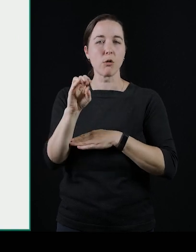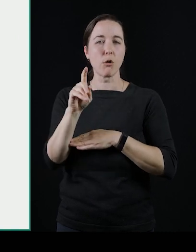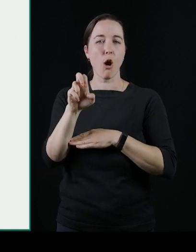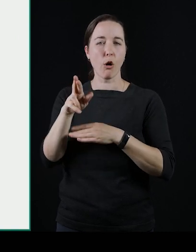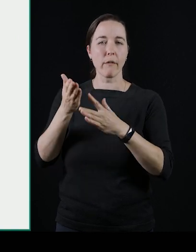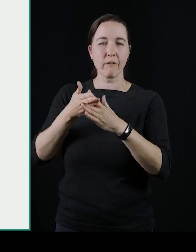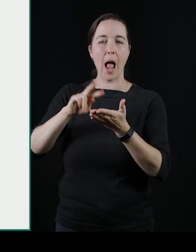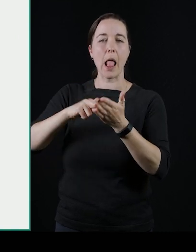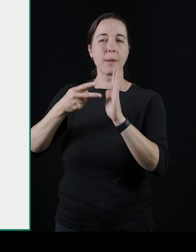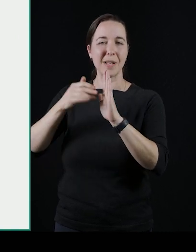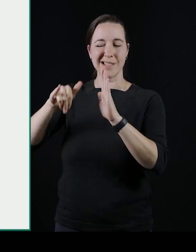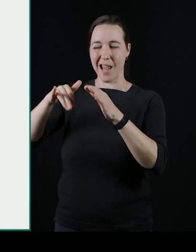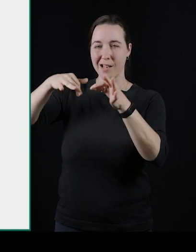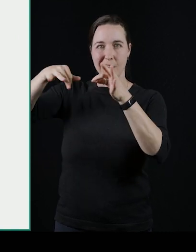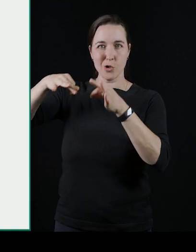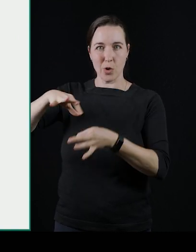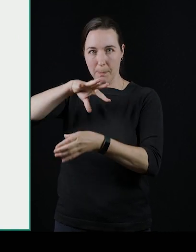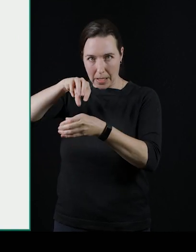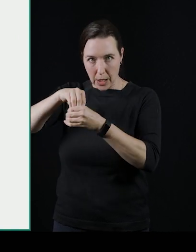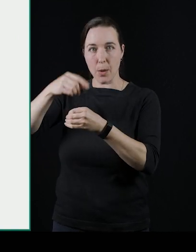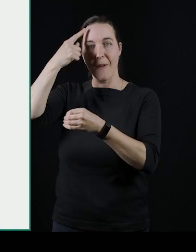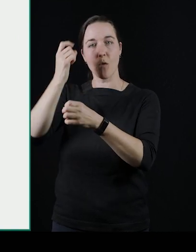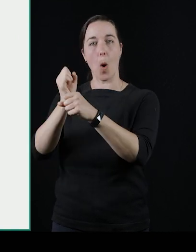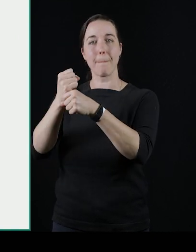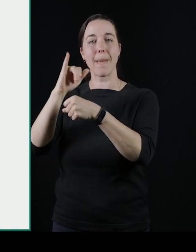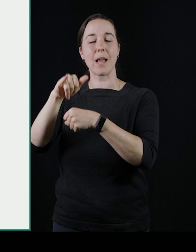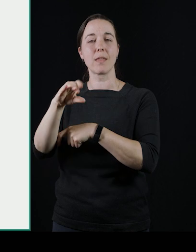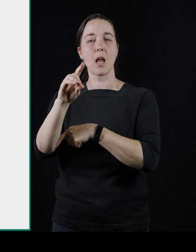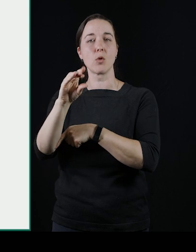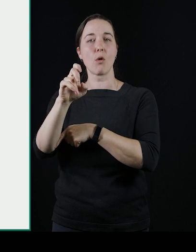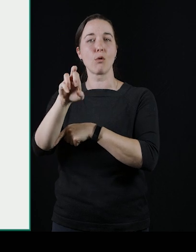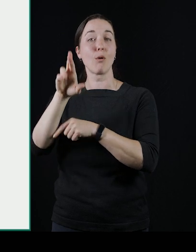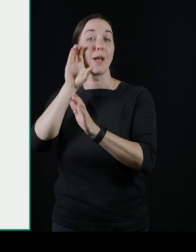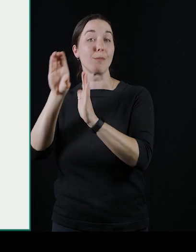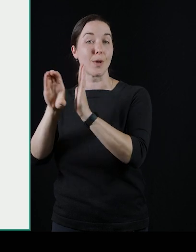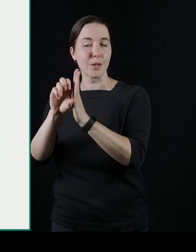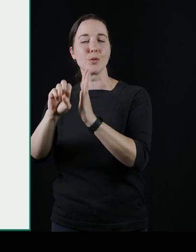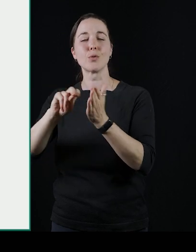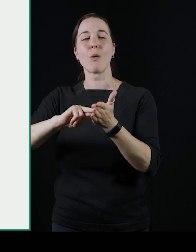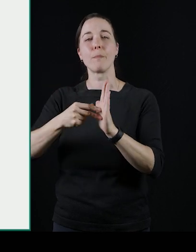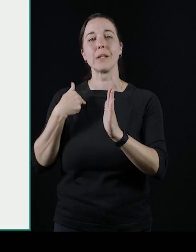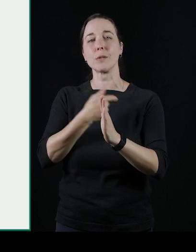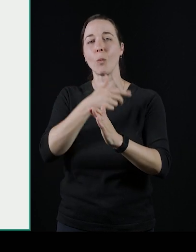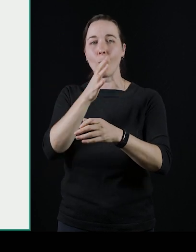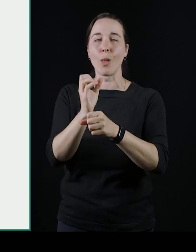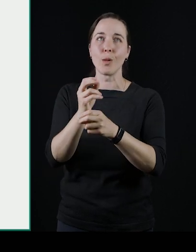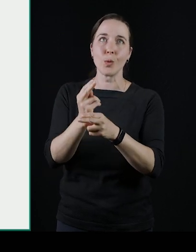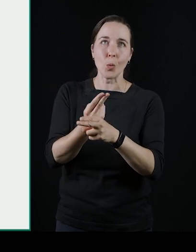a lot of the instructions, Docker image, to create the Docker image So essentially we use, we're going to use,